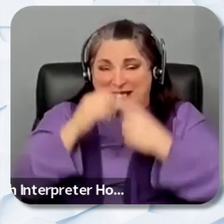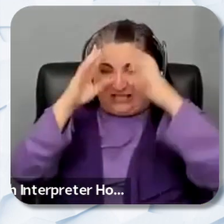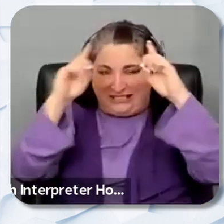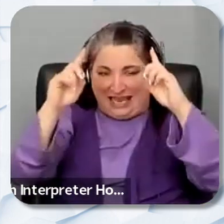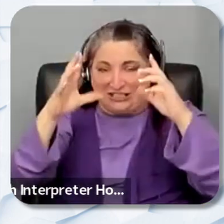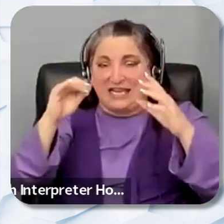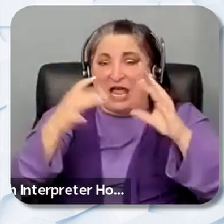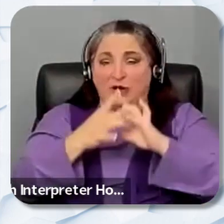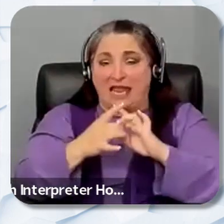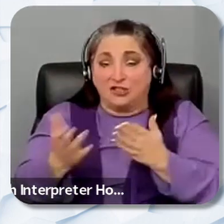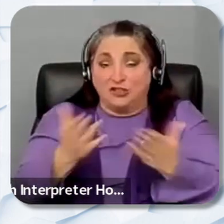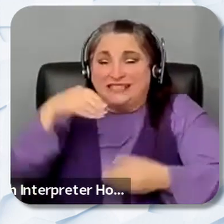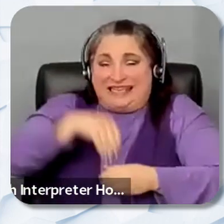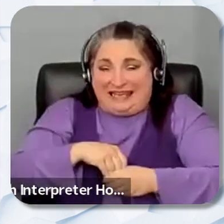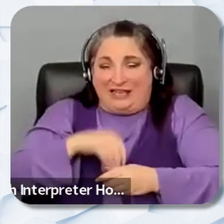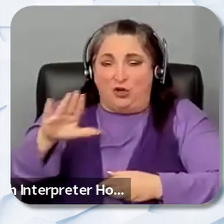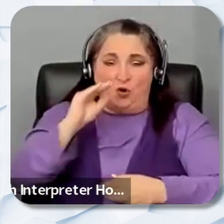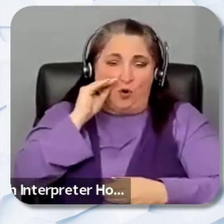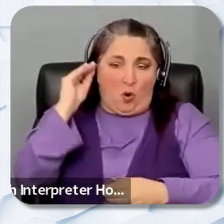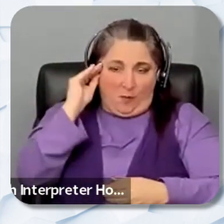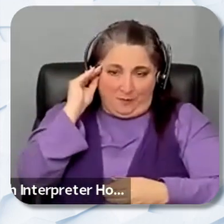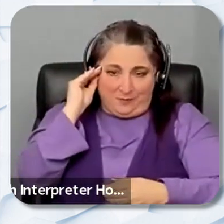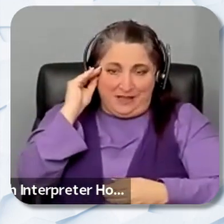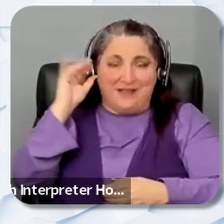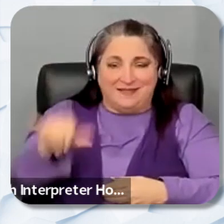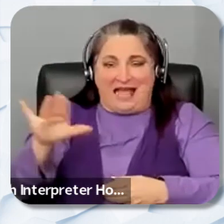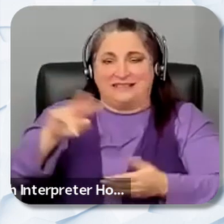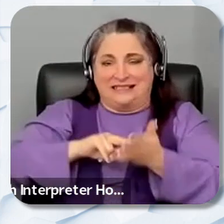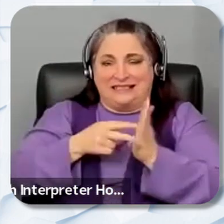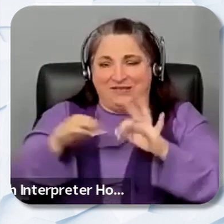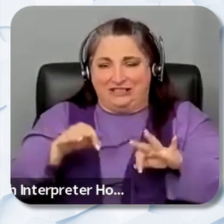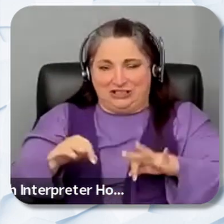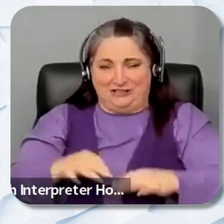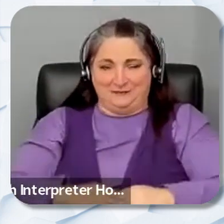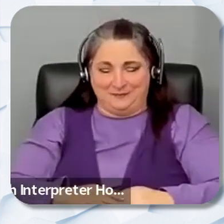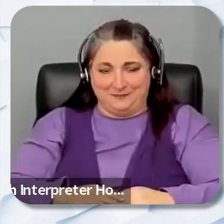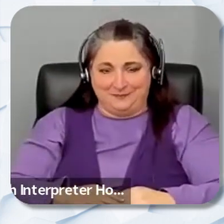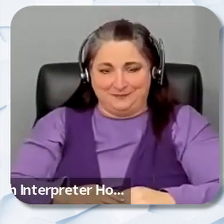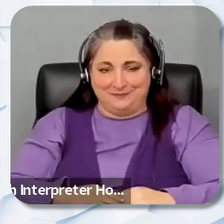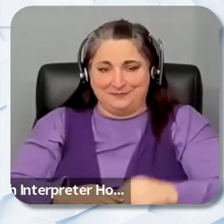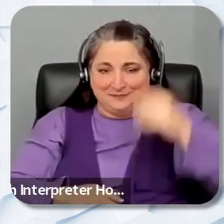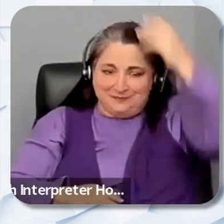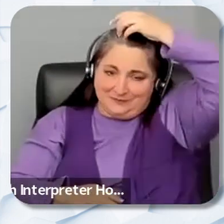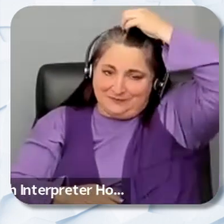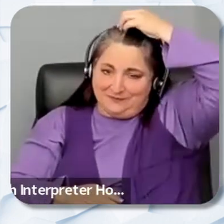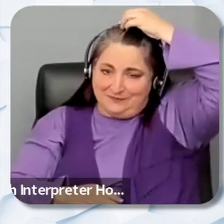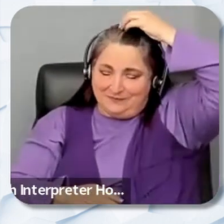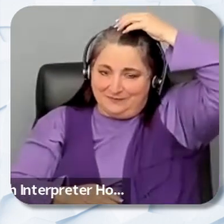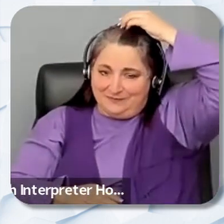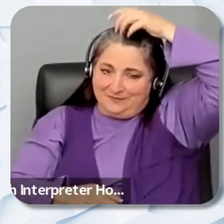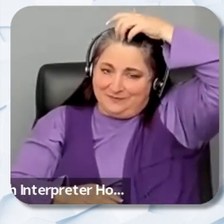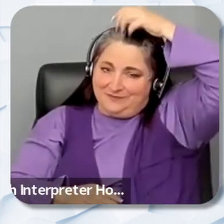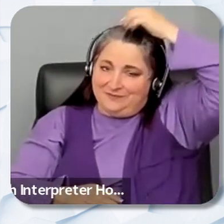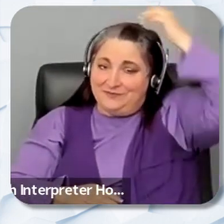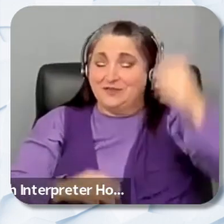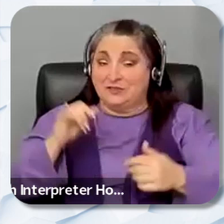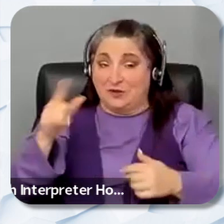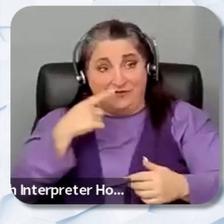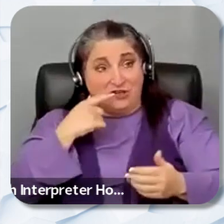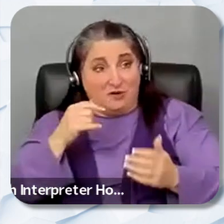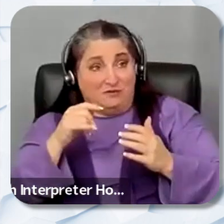the home. There is your definition. Yeah. So if you identified a student in preschool